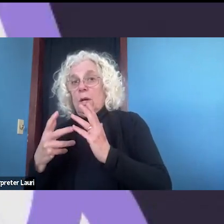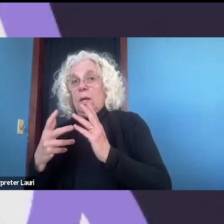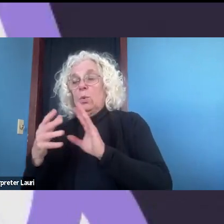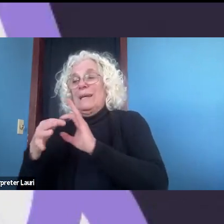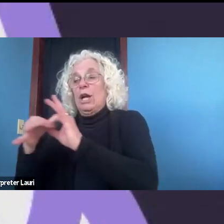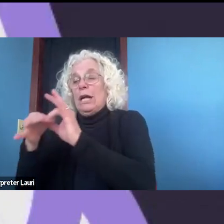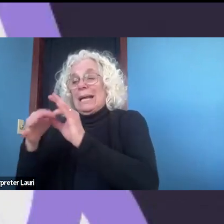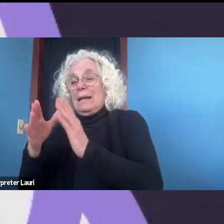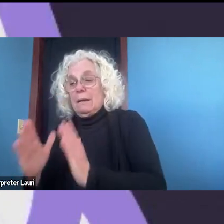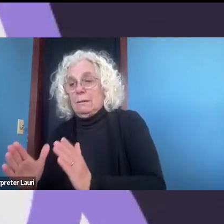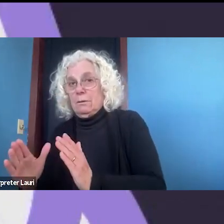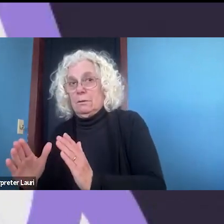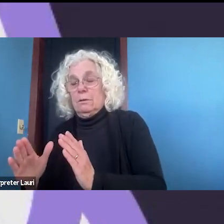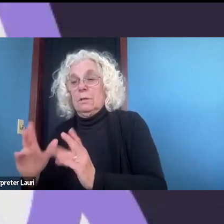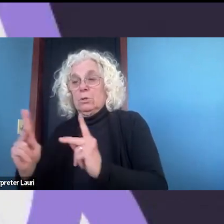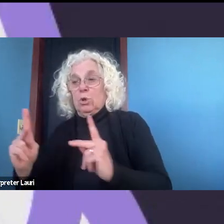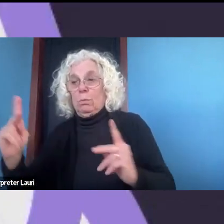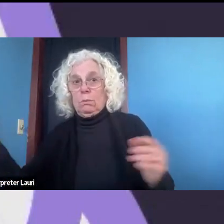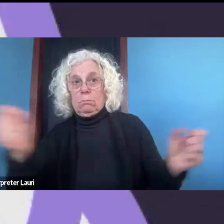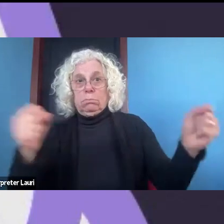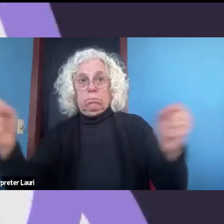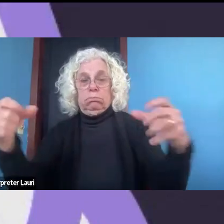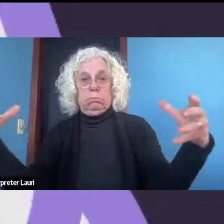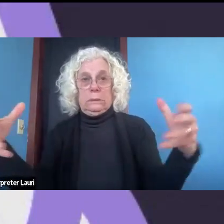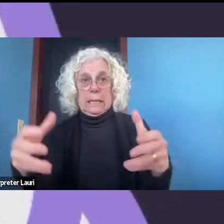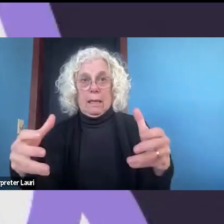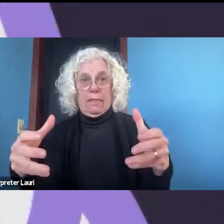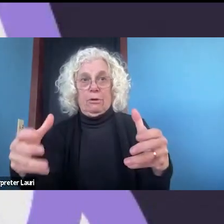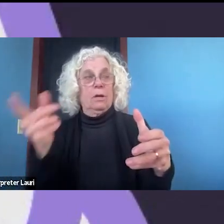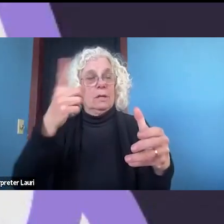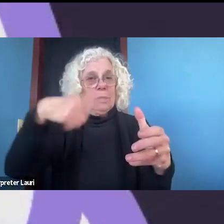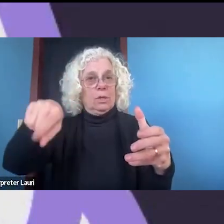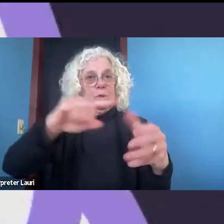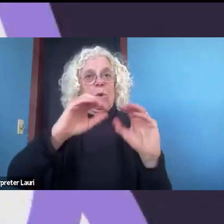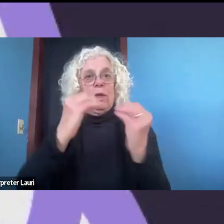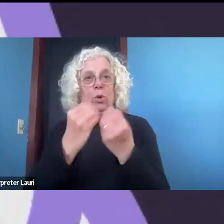and to convene folks and to foster the cross organization collaborations.